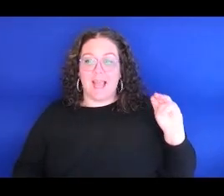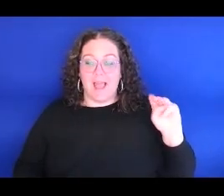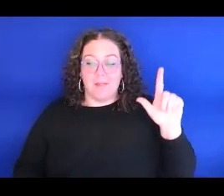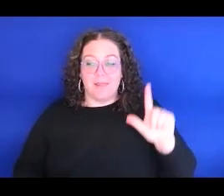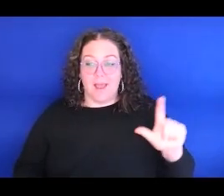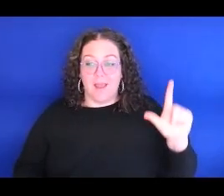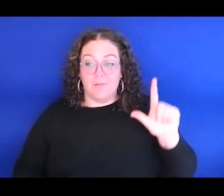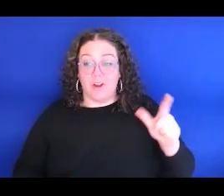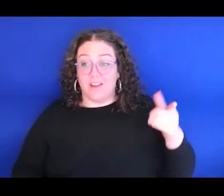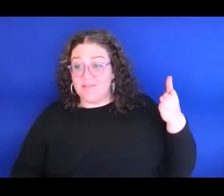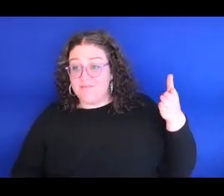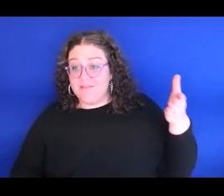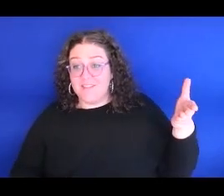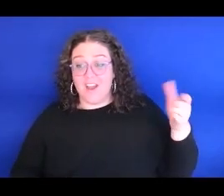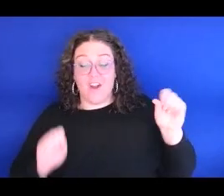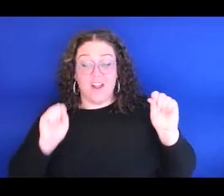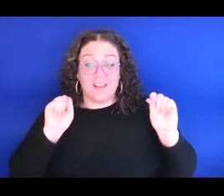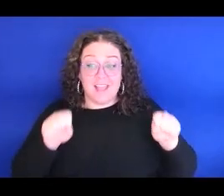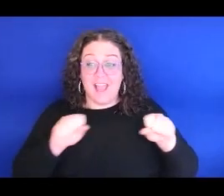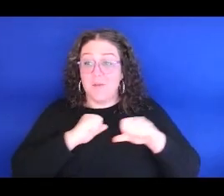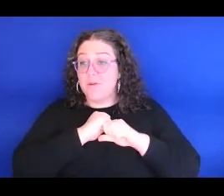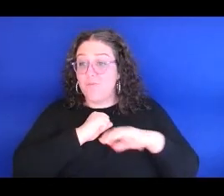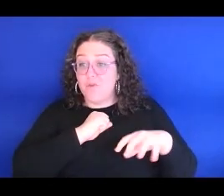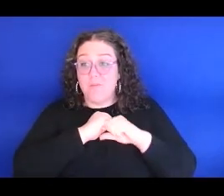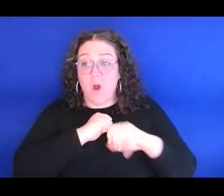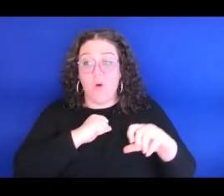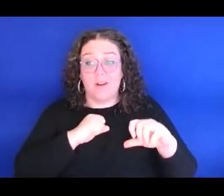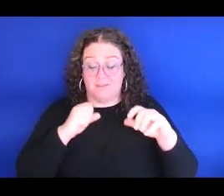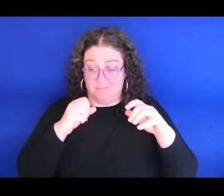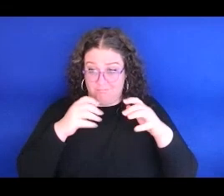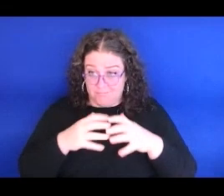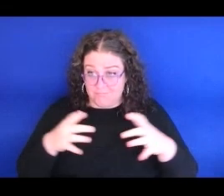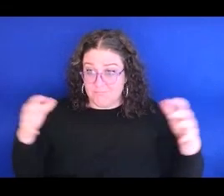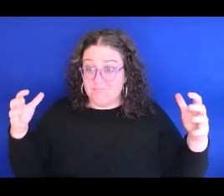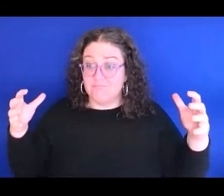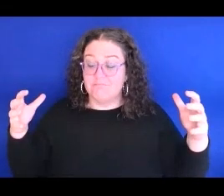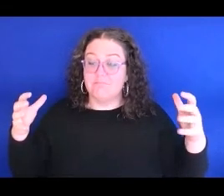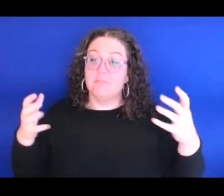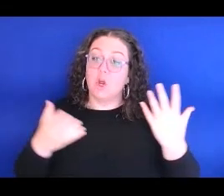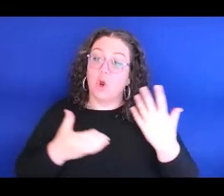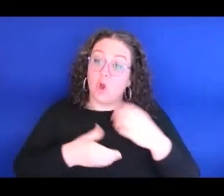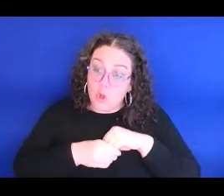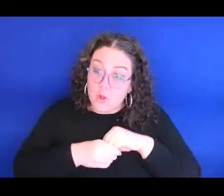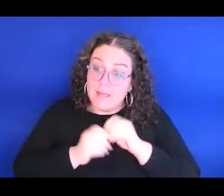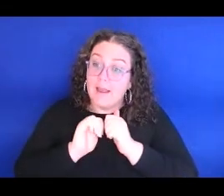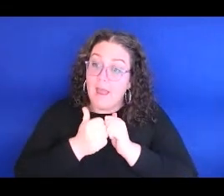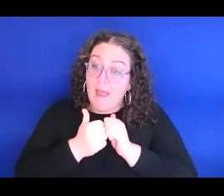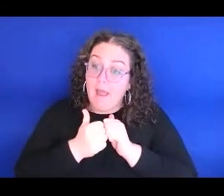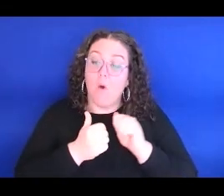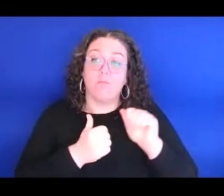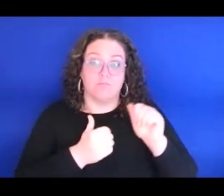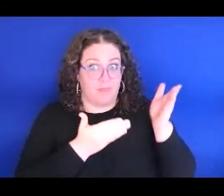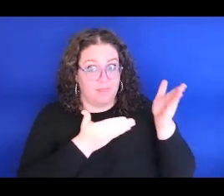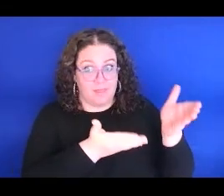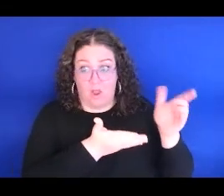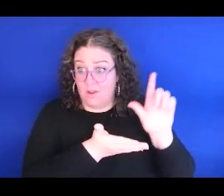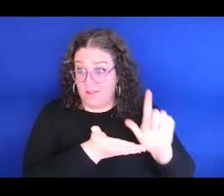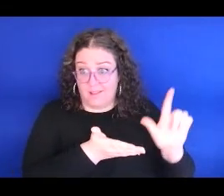potential to be promoted even more broadly. That includes being featured in the library itself,